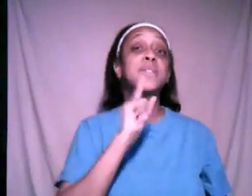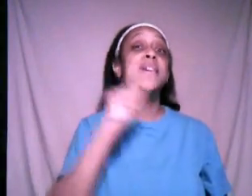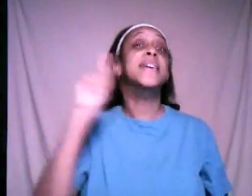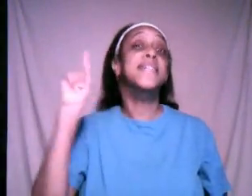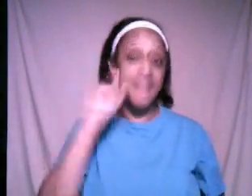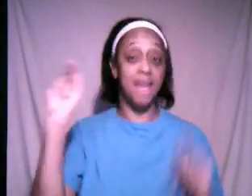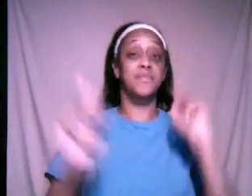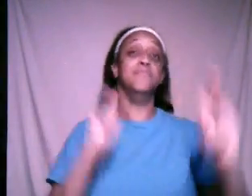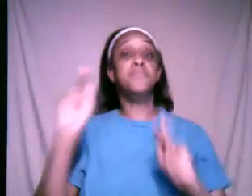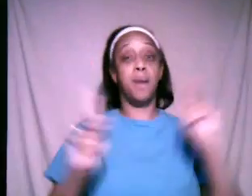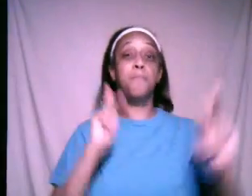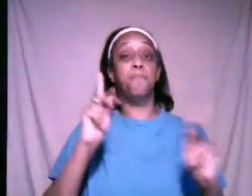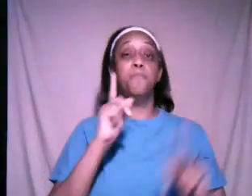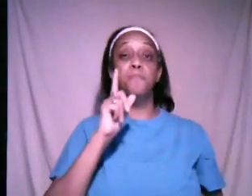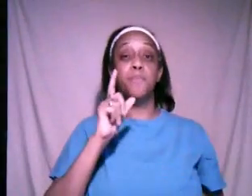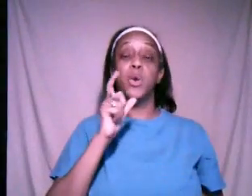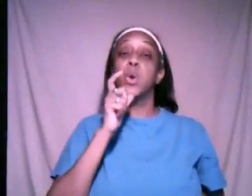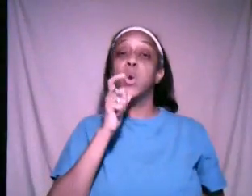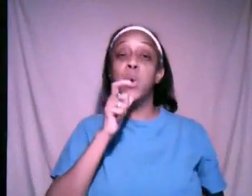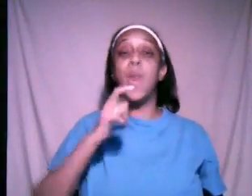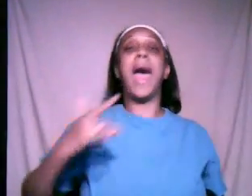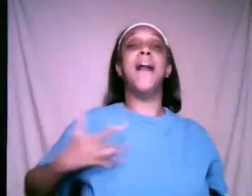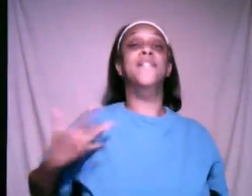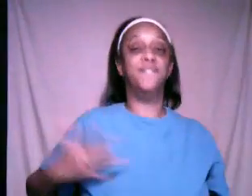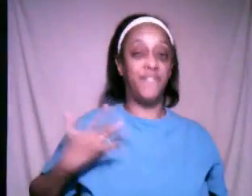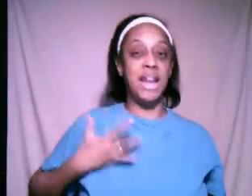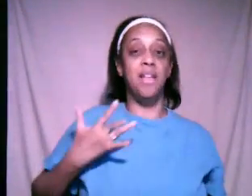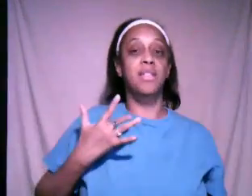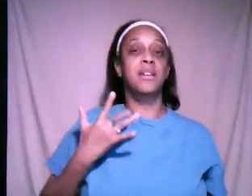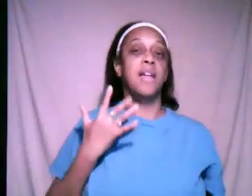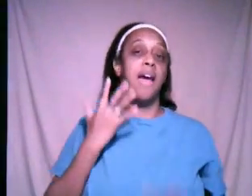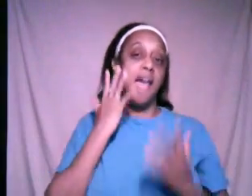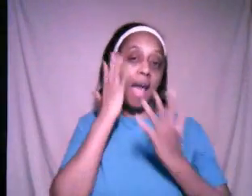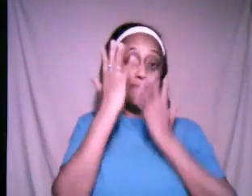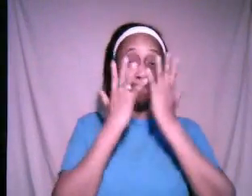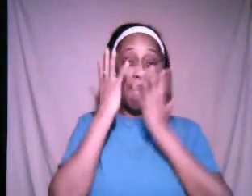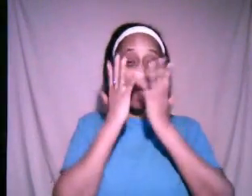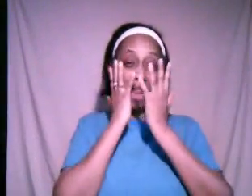deaf people who feel embarrassed or